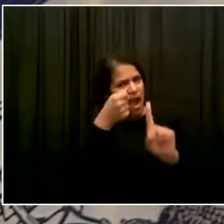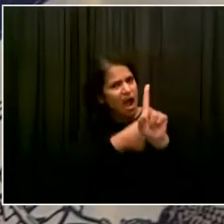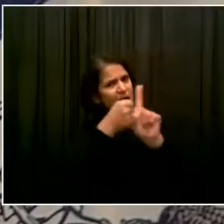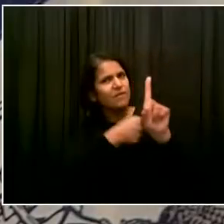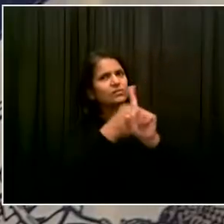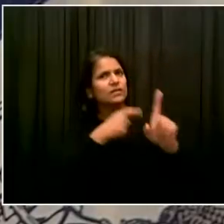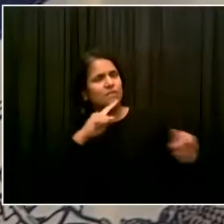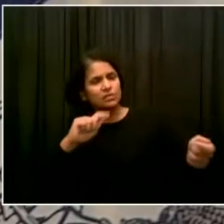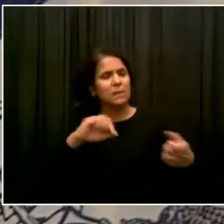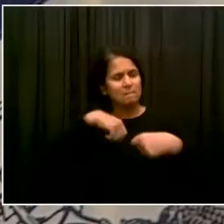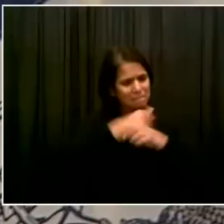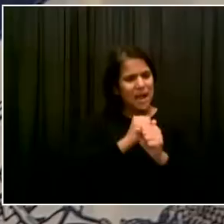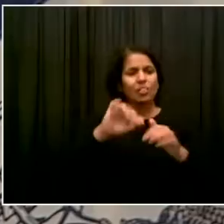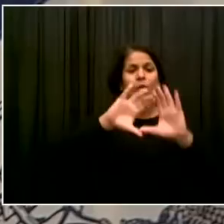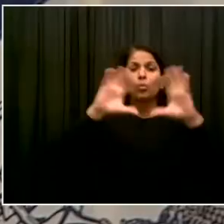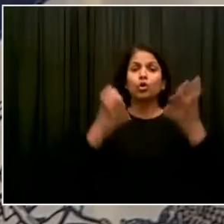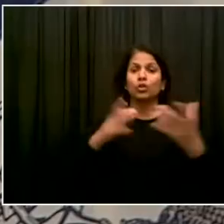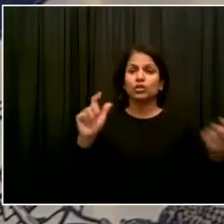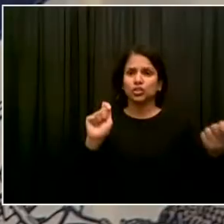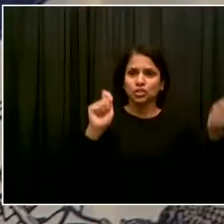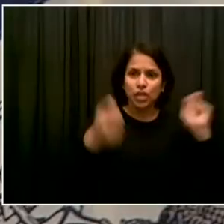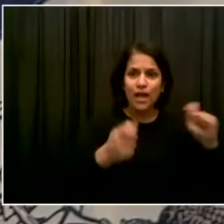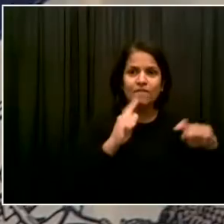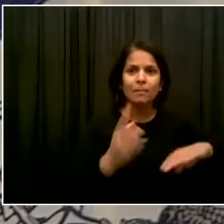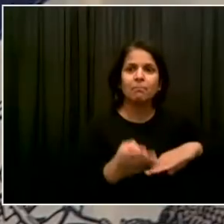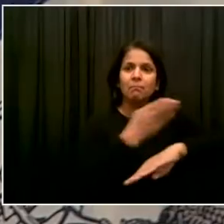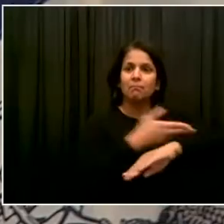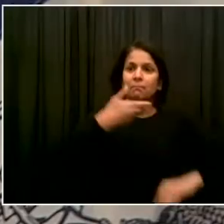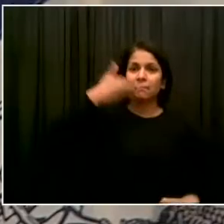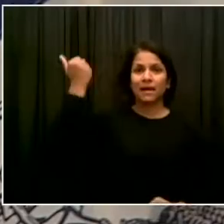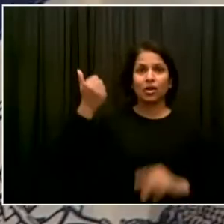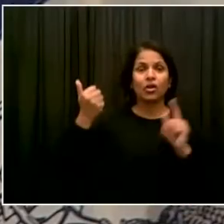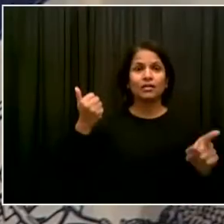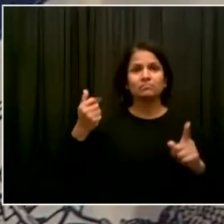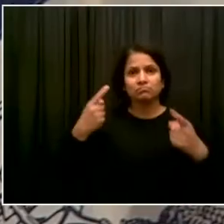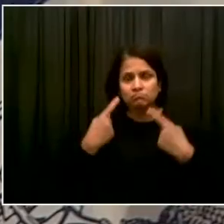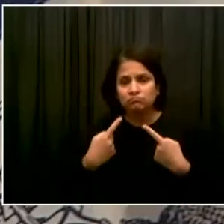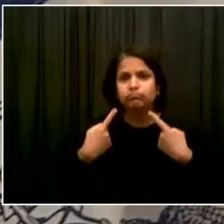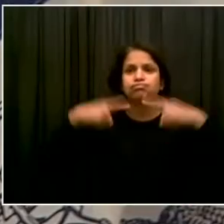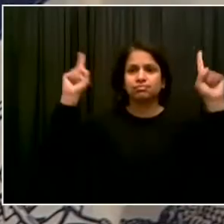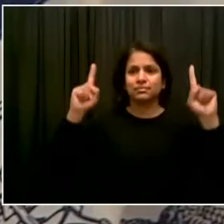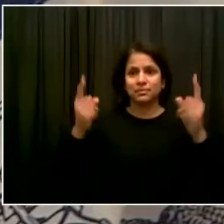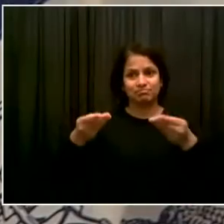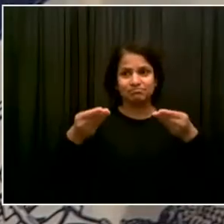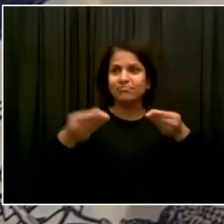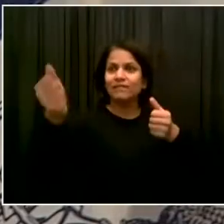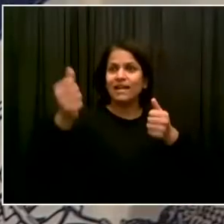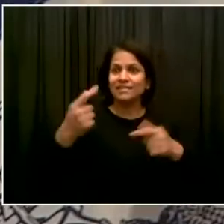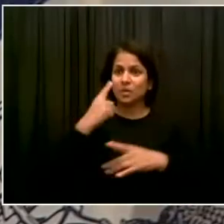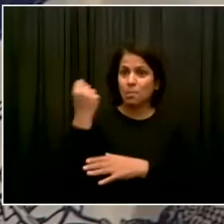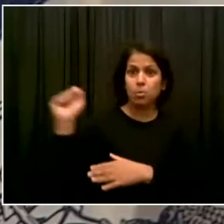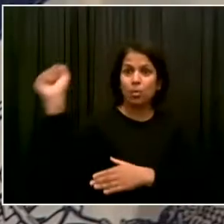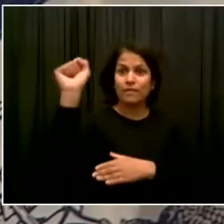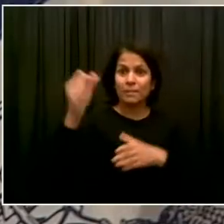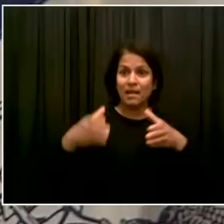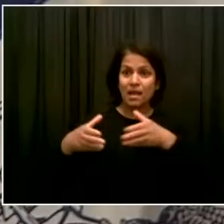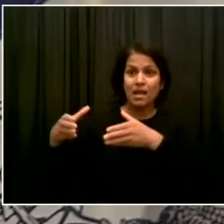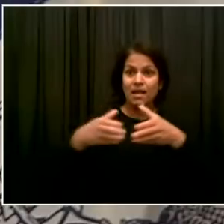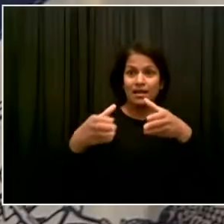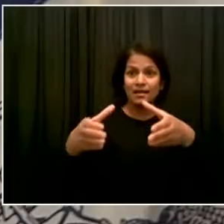YORKER WHO HAS CHANGE THE WORLD TO ITS CORE. THE DEFINITION TO ME OF WHAT AN EFFECTIVE